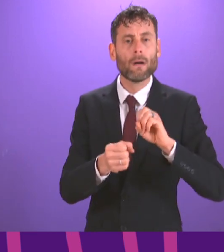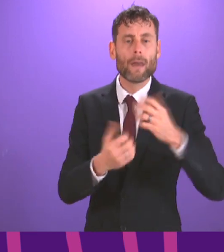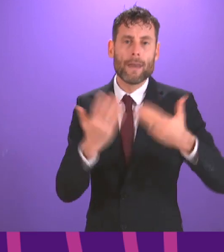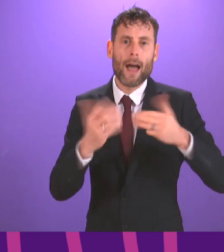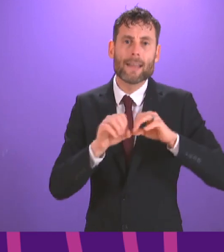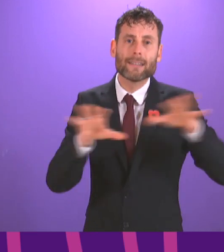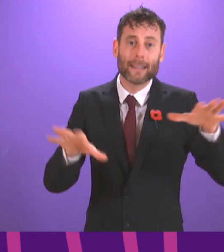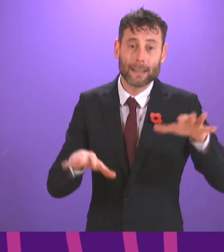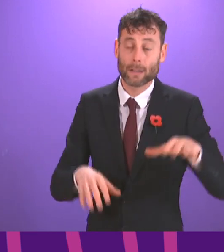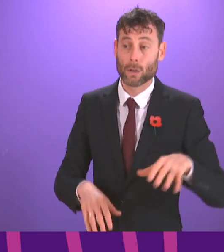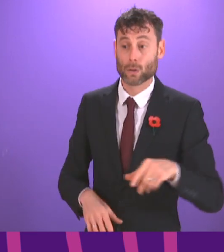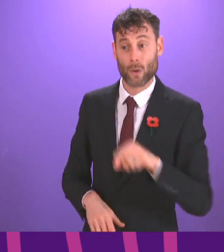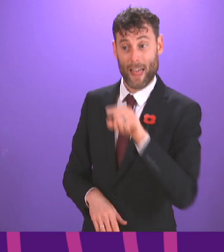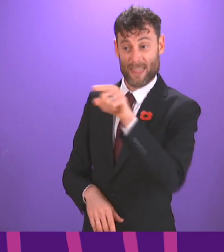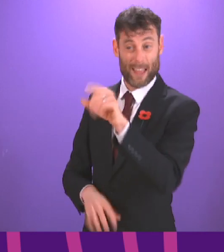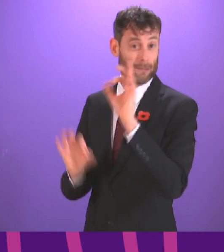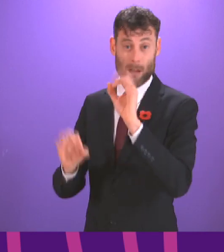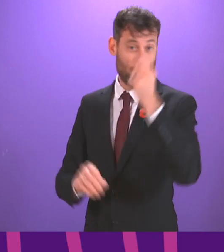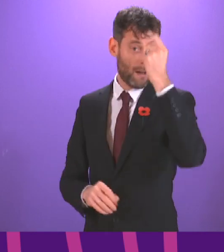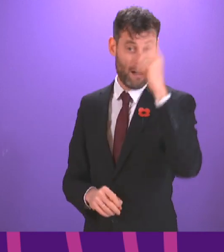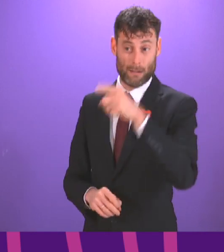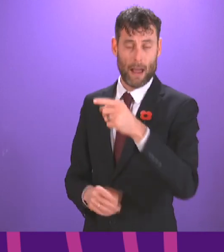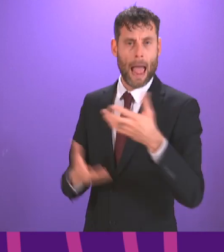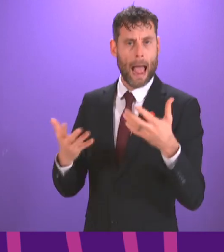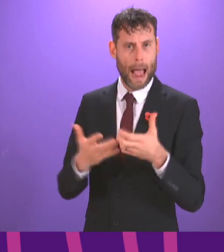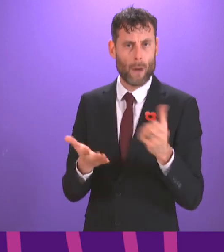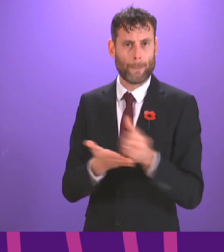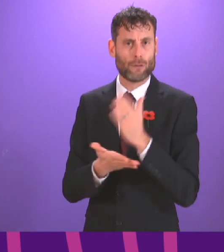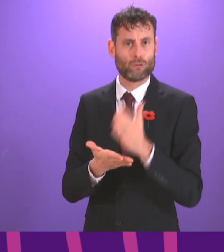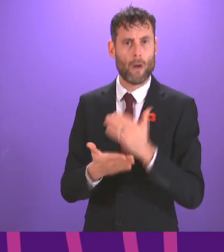such as Ms Lamont’s, specifically on the question whether we are allocating enough